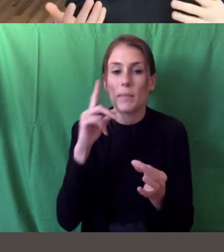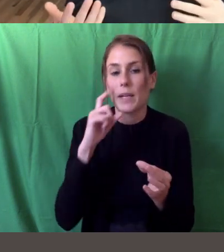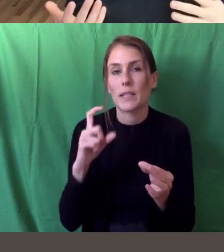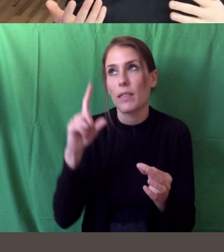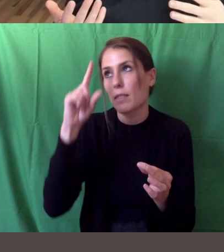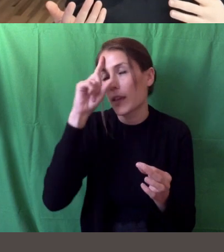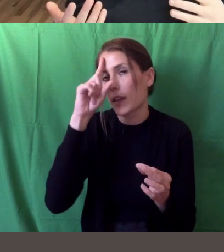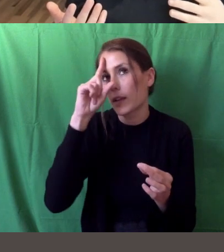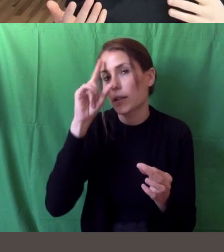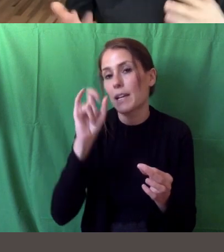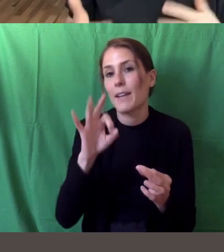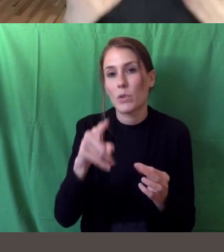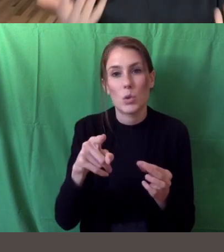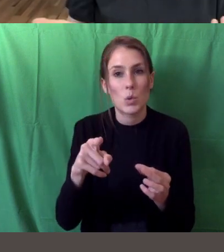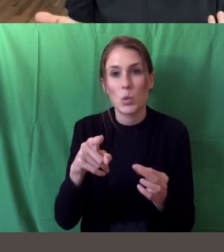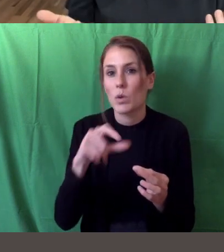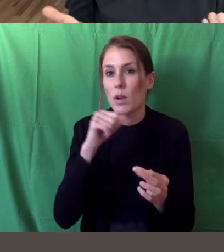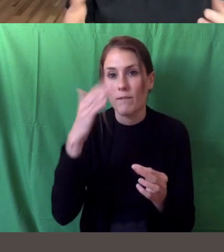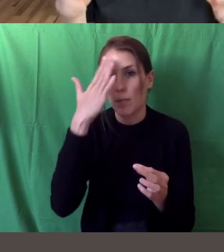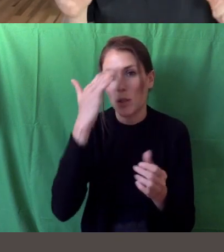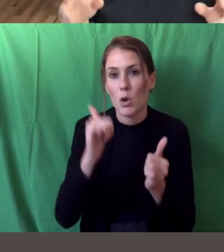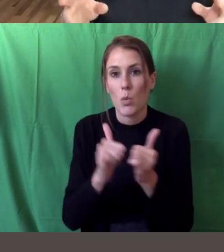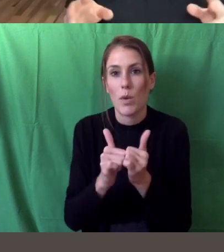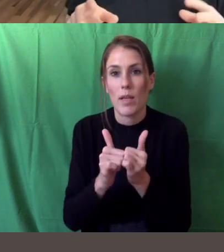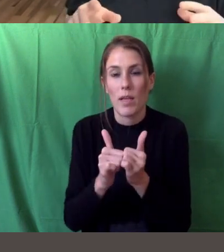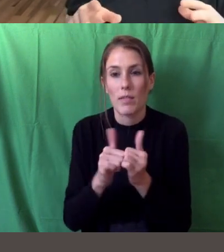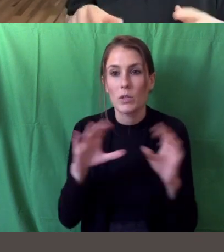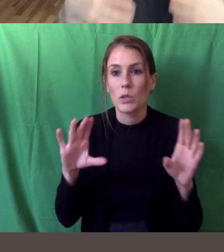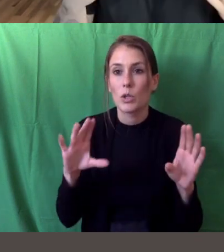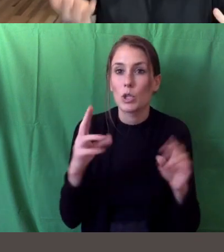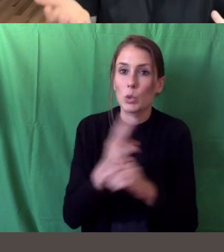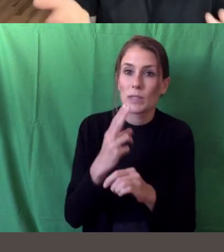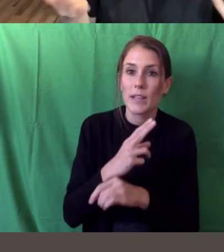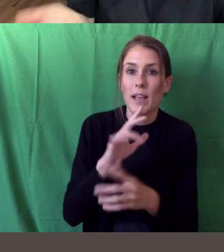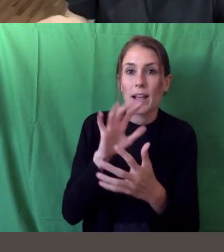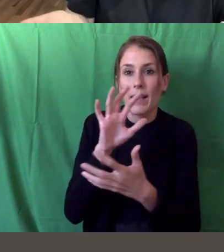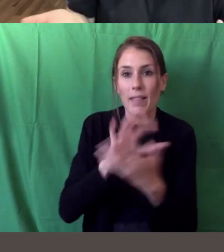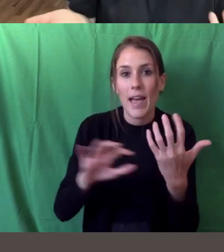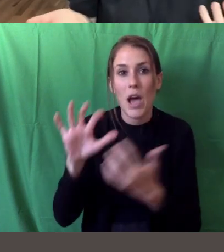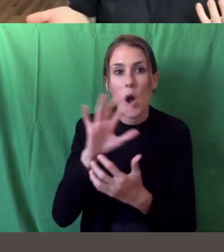because I think if you're unfamiliar with kind of doing, using cloud native infrastructure,